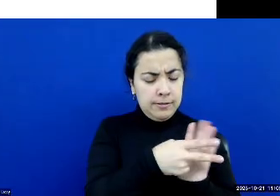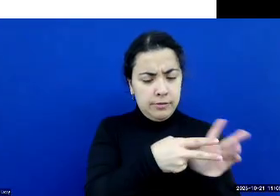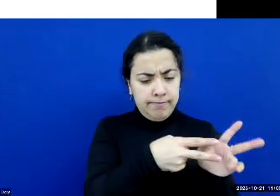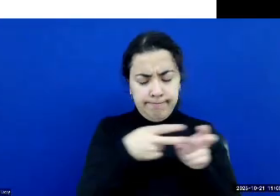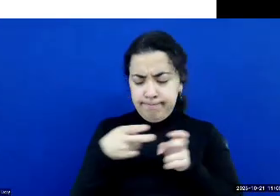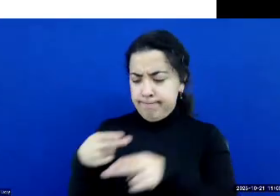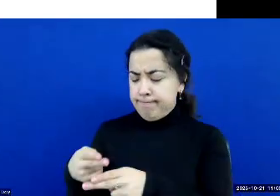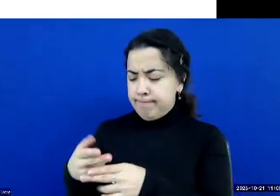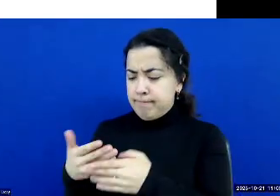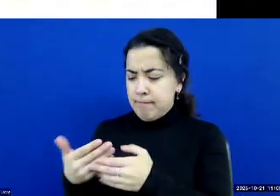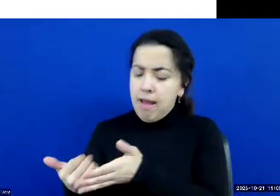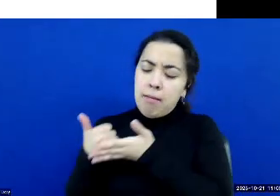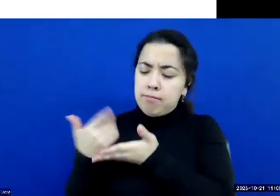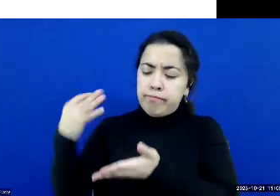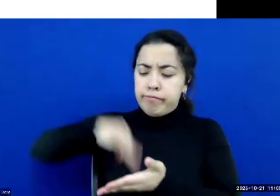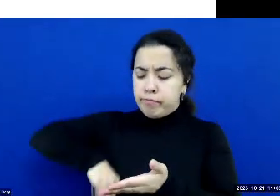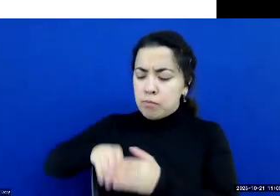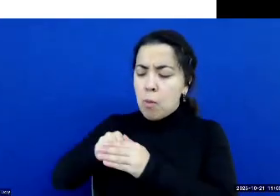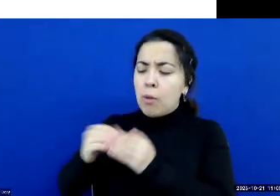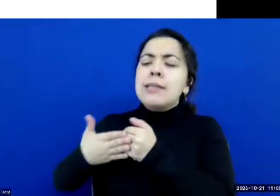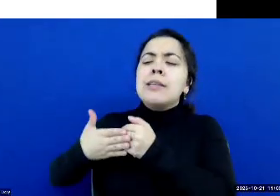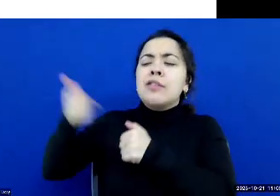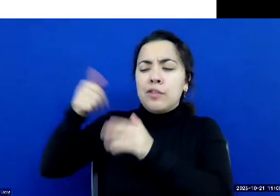Kathleen DeForest: To make accessibility a little bit easier.